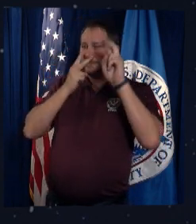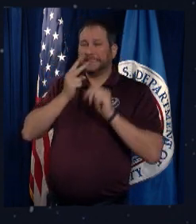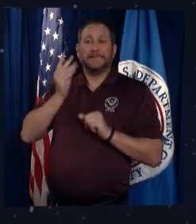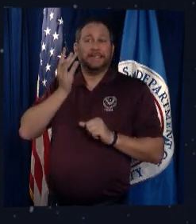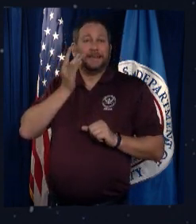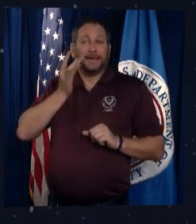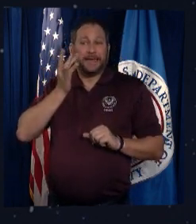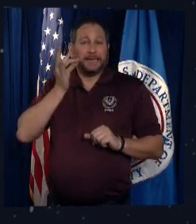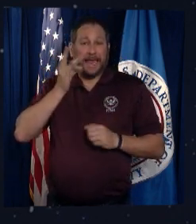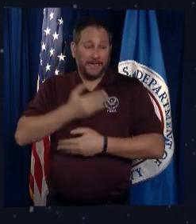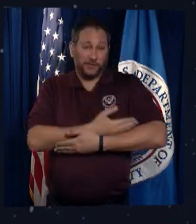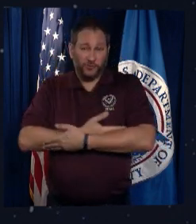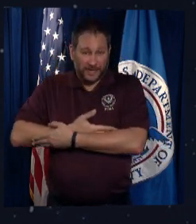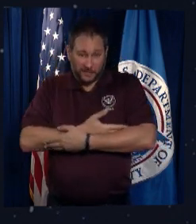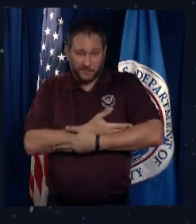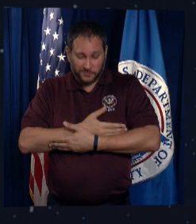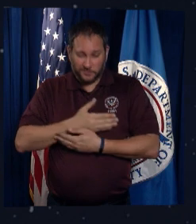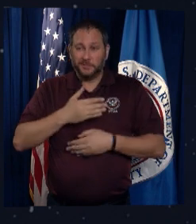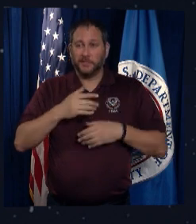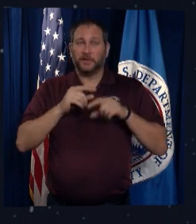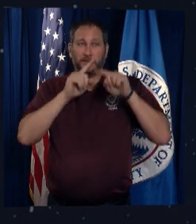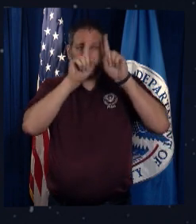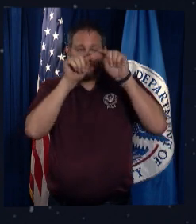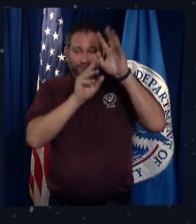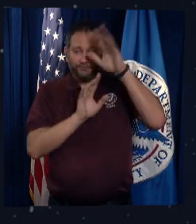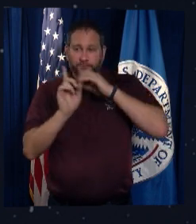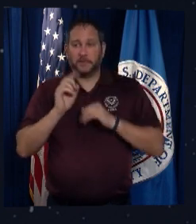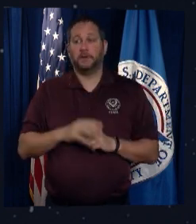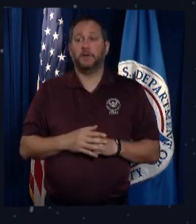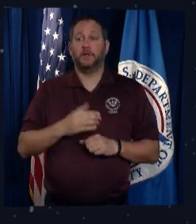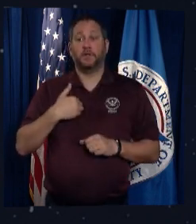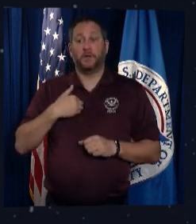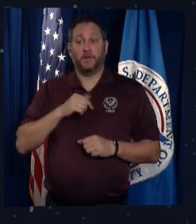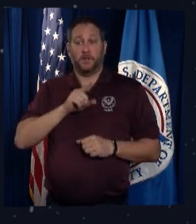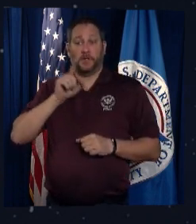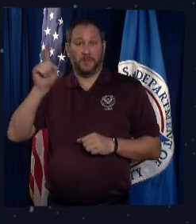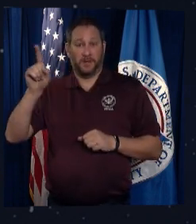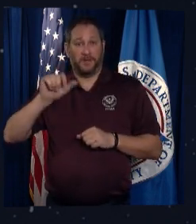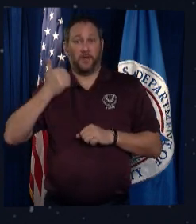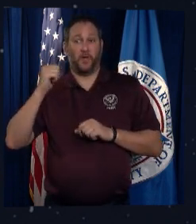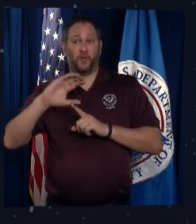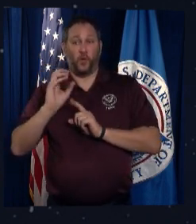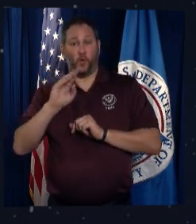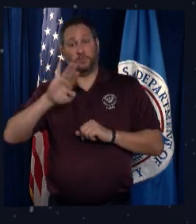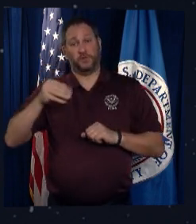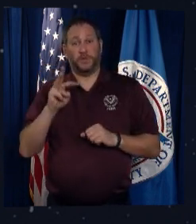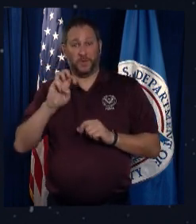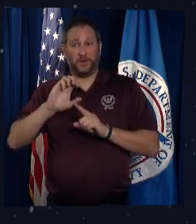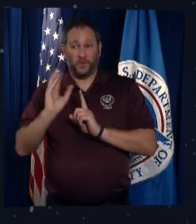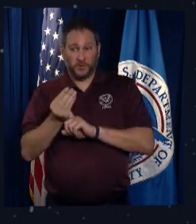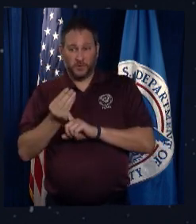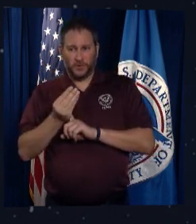I was Navajo, I would see First Slim One. The order we impose on the stars, the